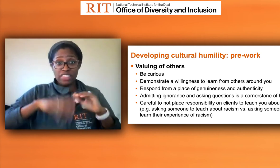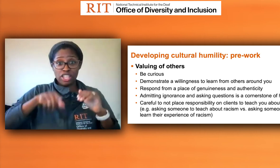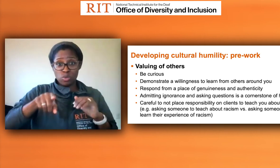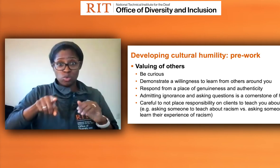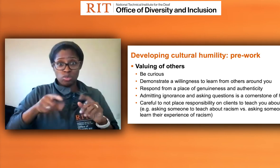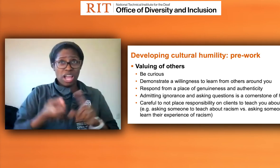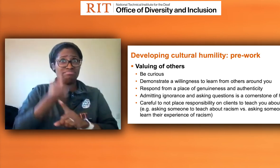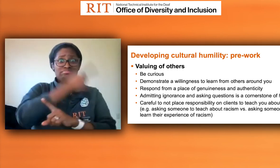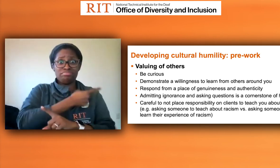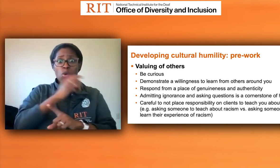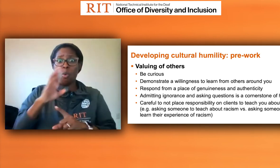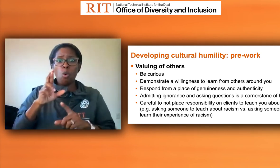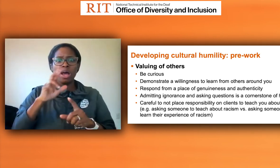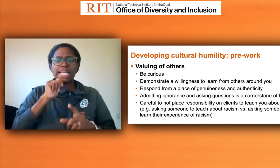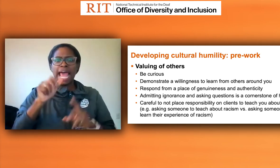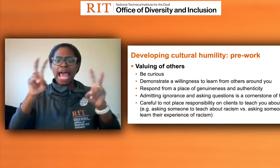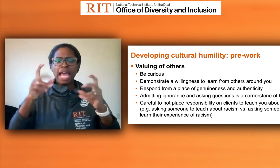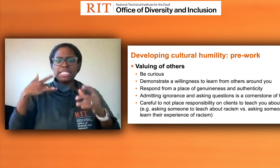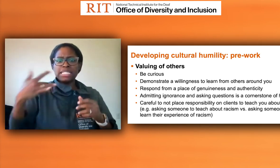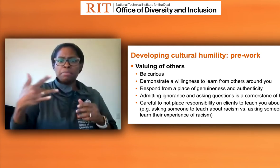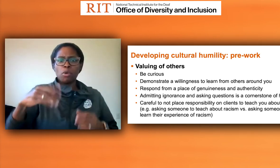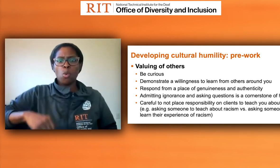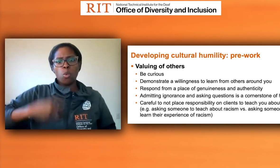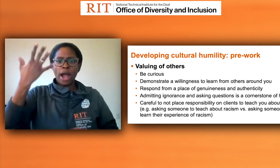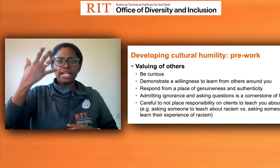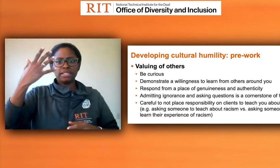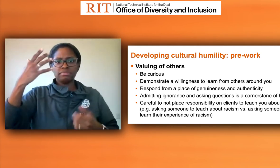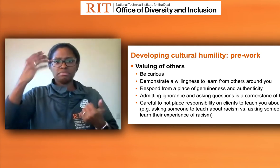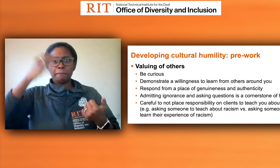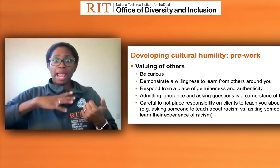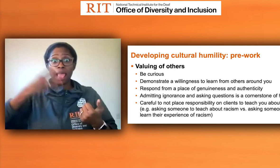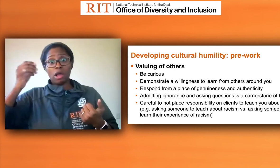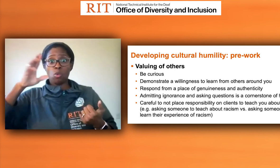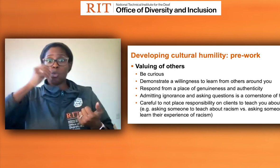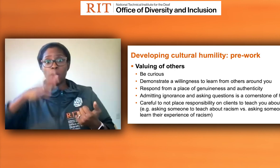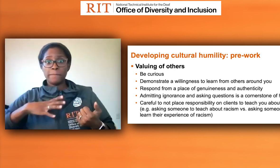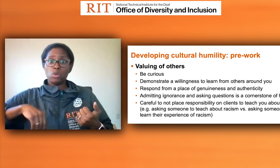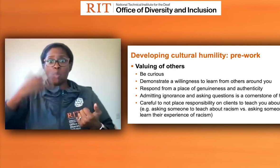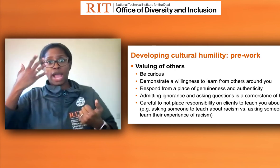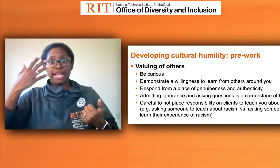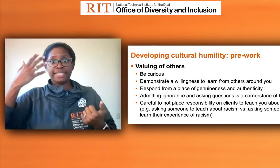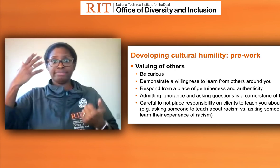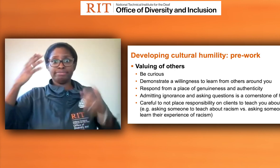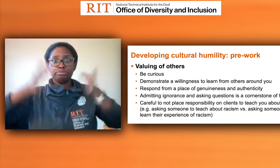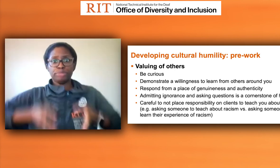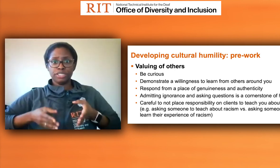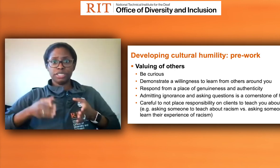someone who's different than you, or who isn't quote-unquote your typical white male or woman perhaps you're used to seeing...